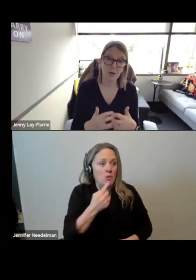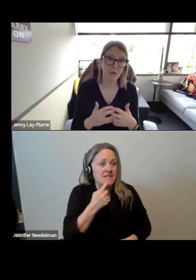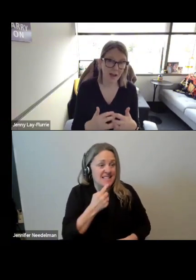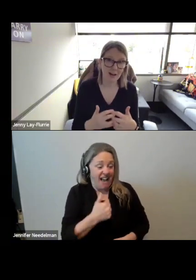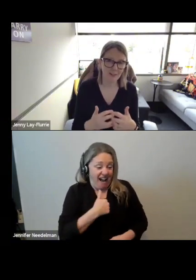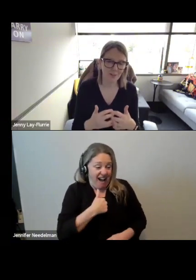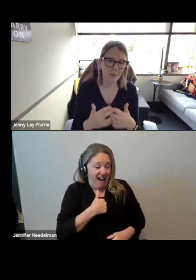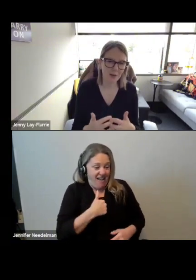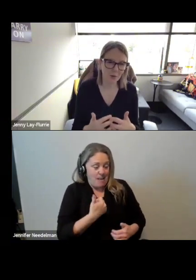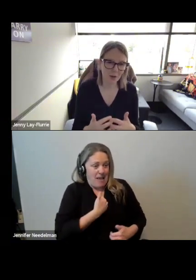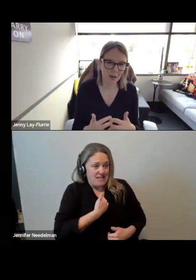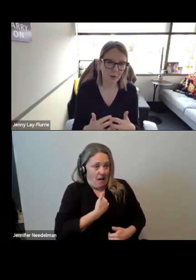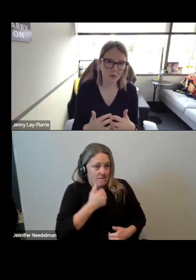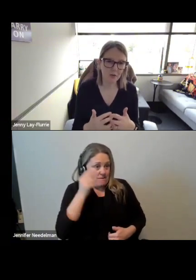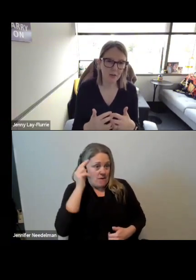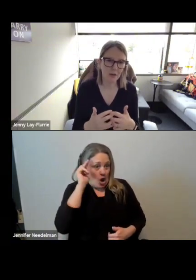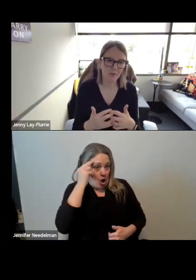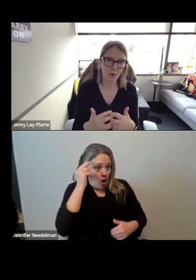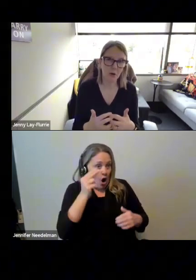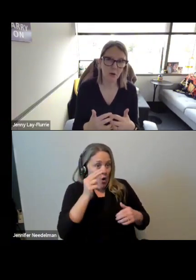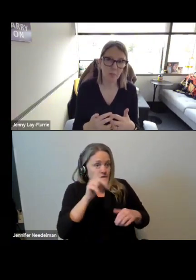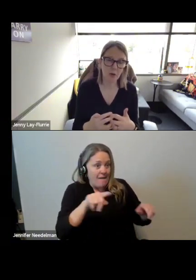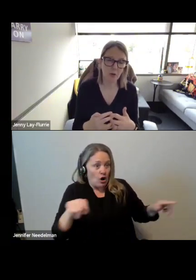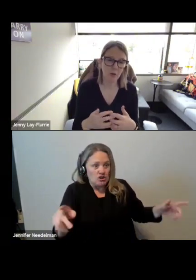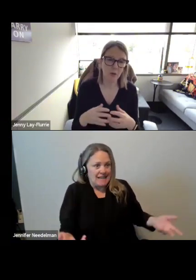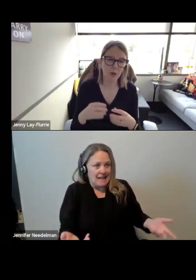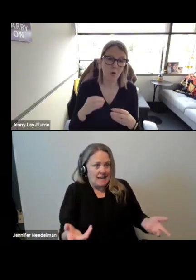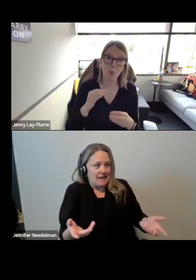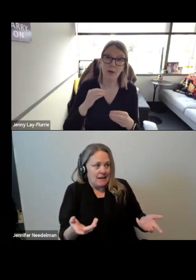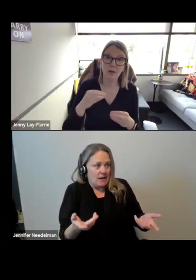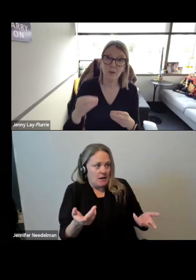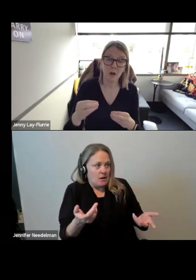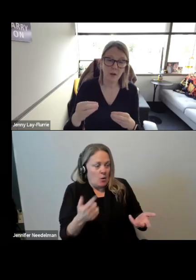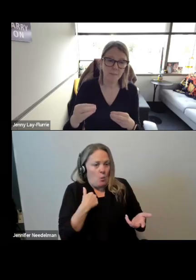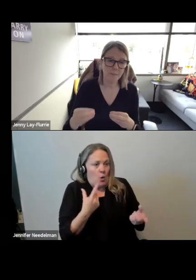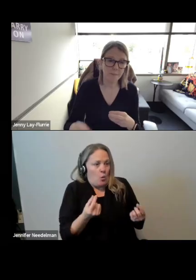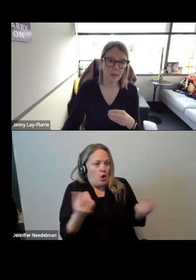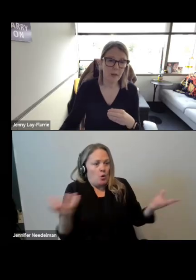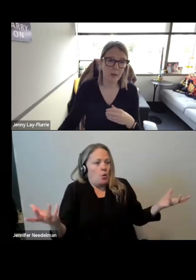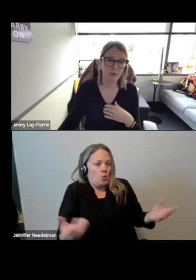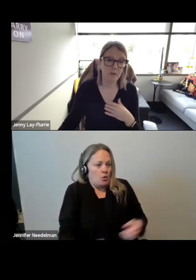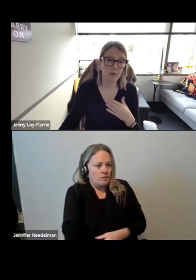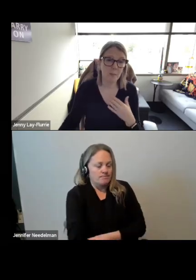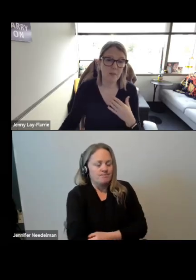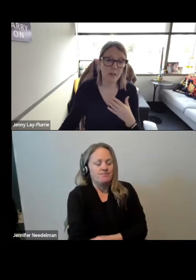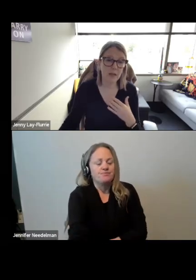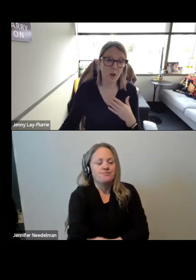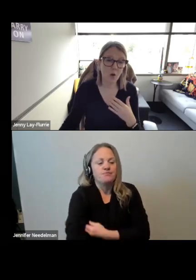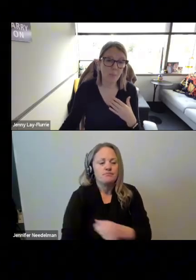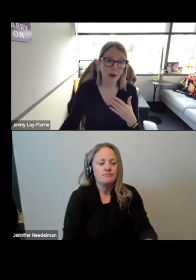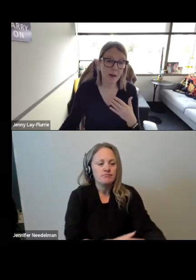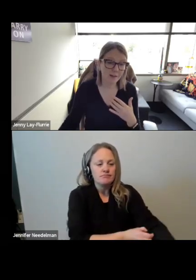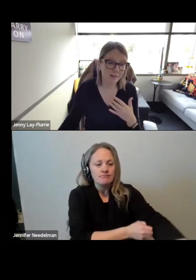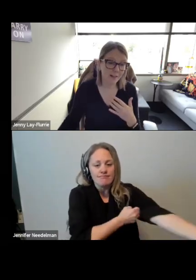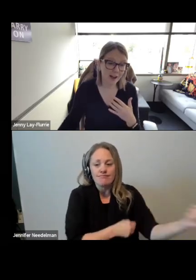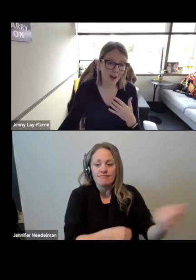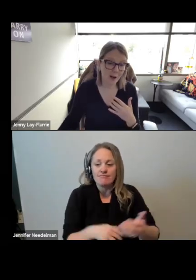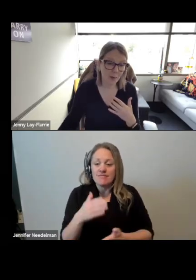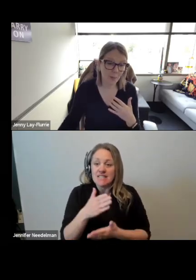'cause we don't ask for medical diagnosis here for an accommodation. "Where do I start?" Some of the copilots